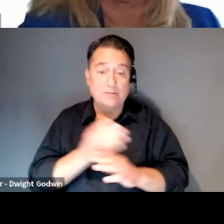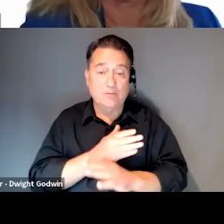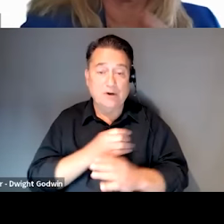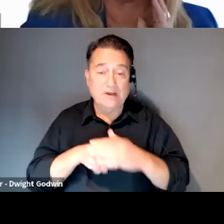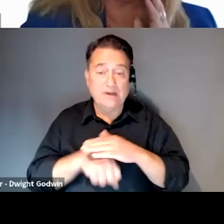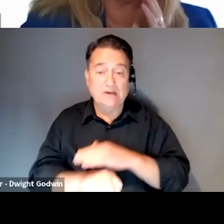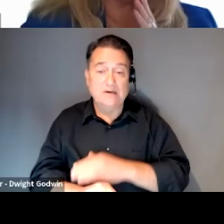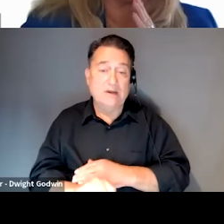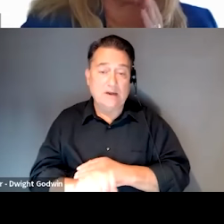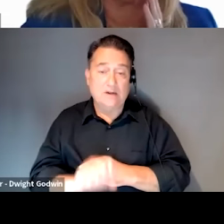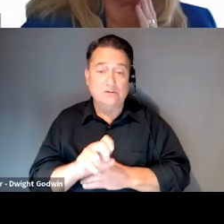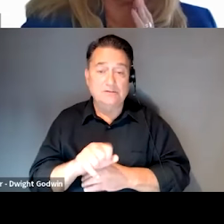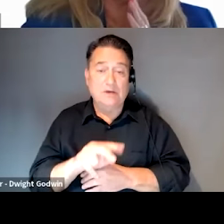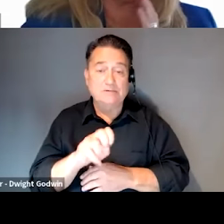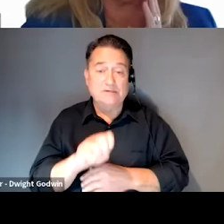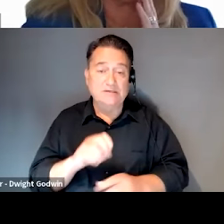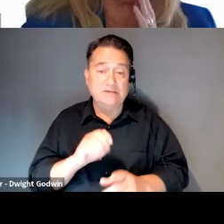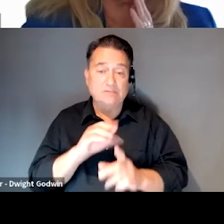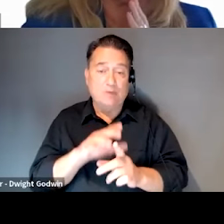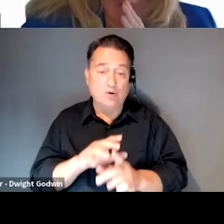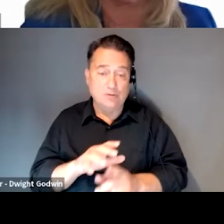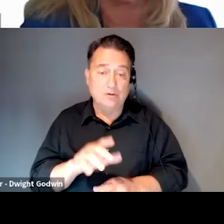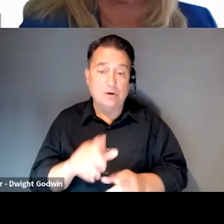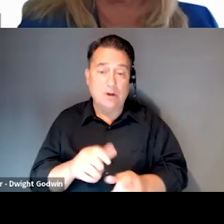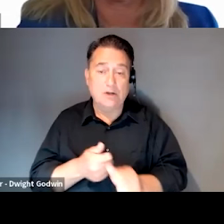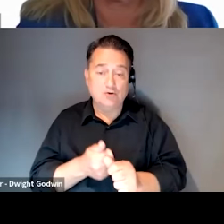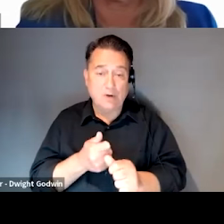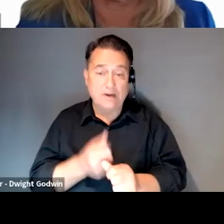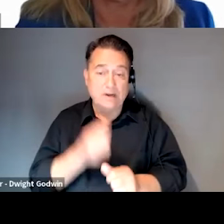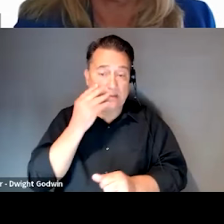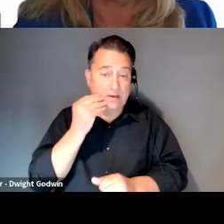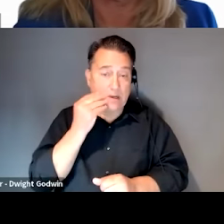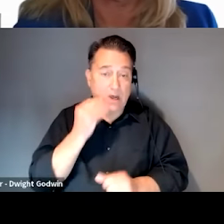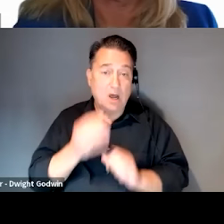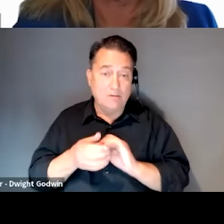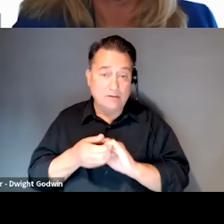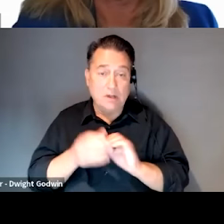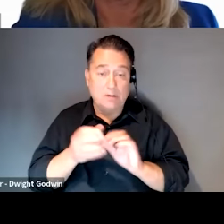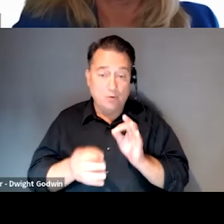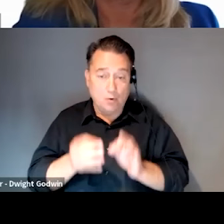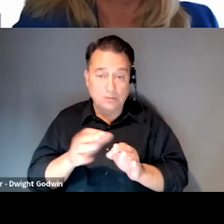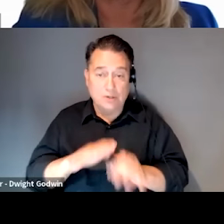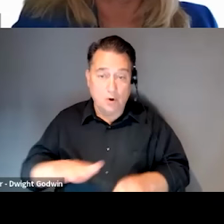The journey through this project and tracking the experiences of the collaborative courts across the country taught us a lot